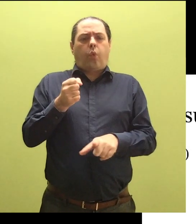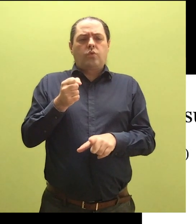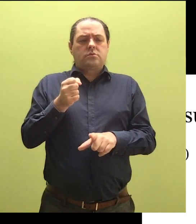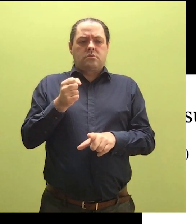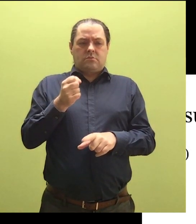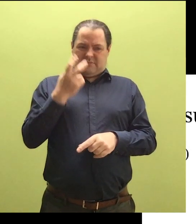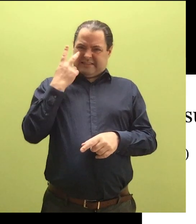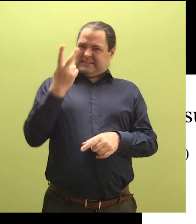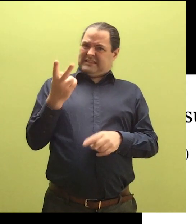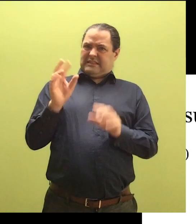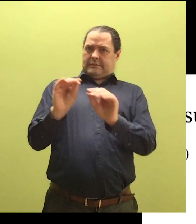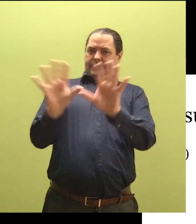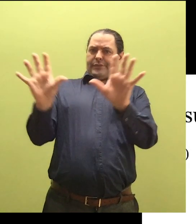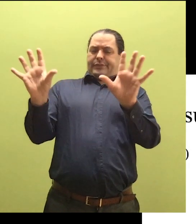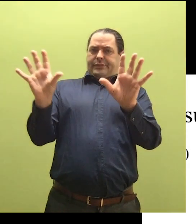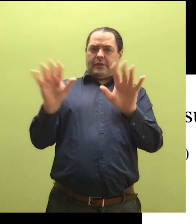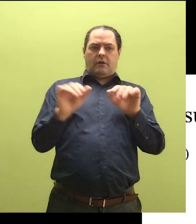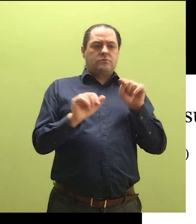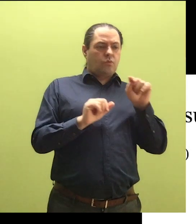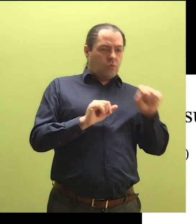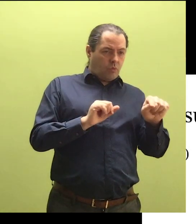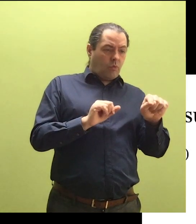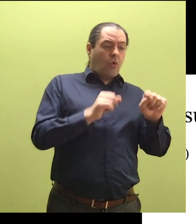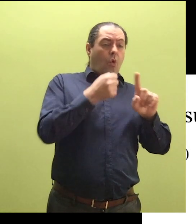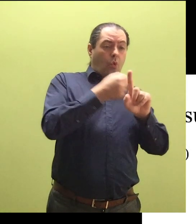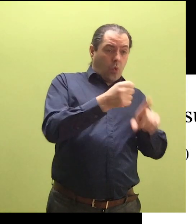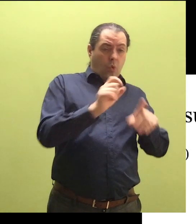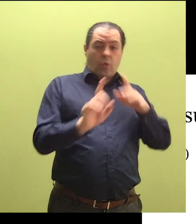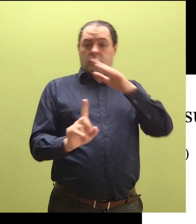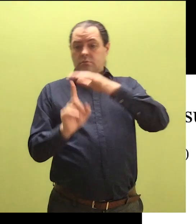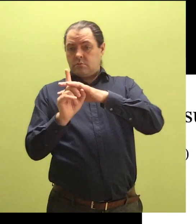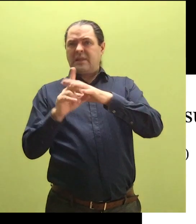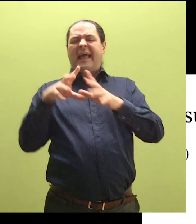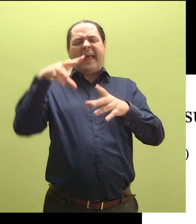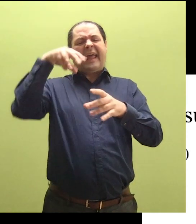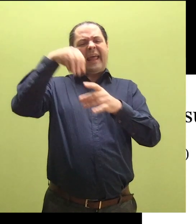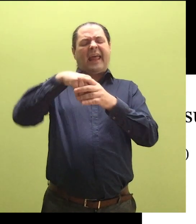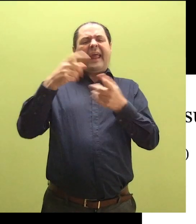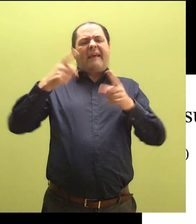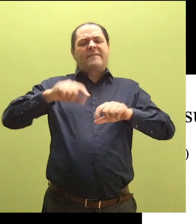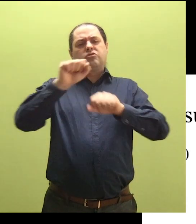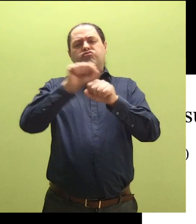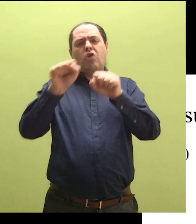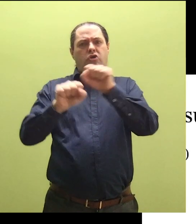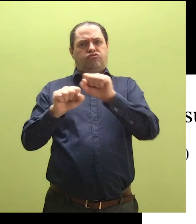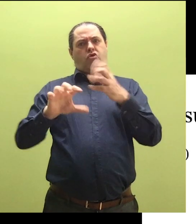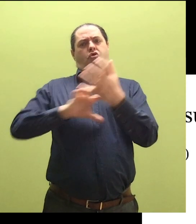Therefore, this shows us that both causative and inchoative clauses are event-structure-wise complex, which is also in line